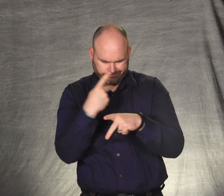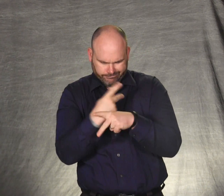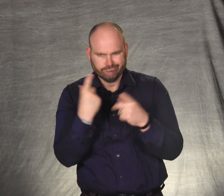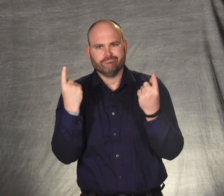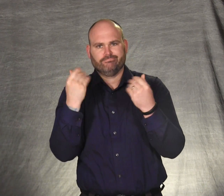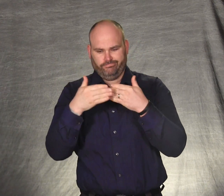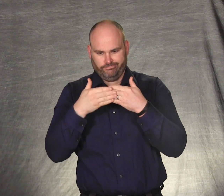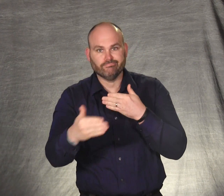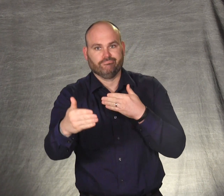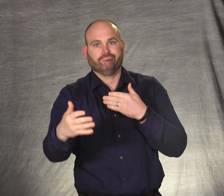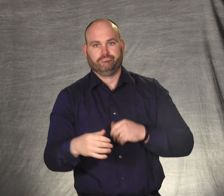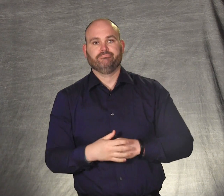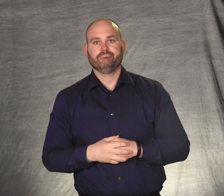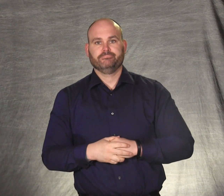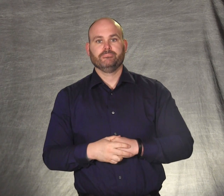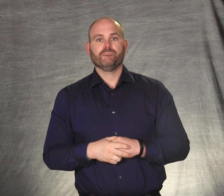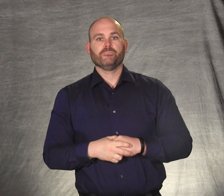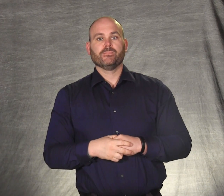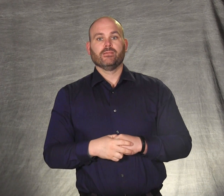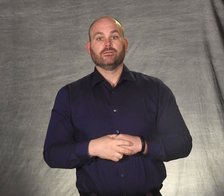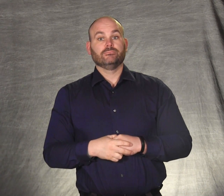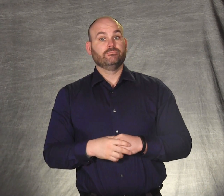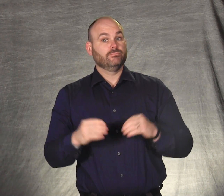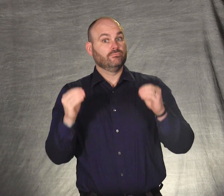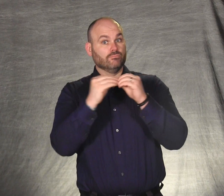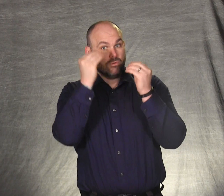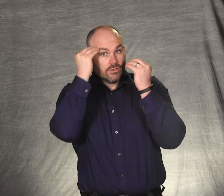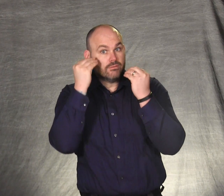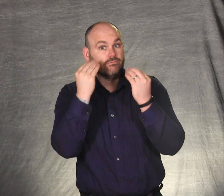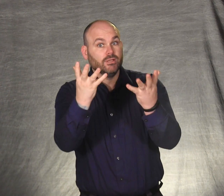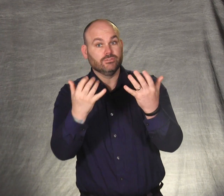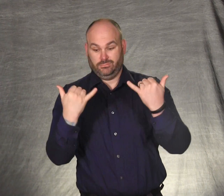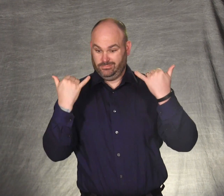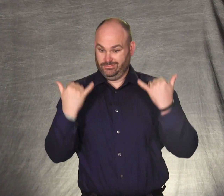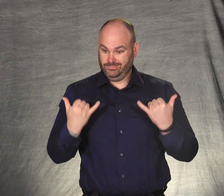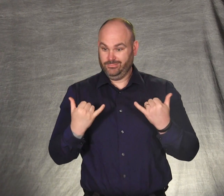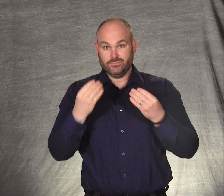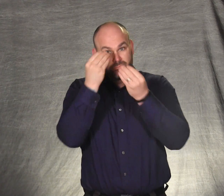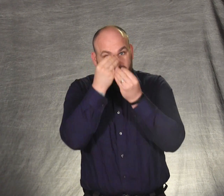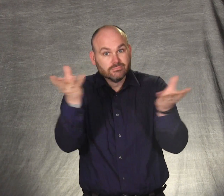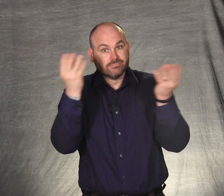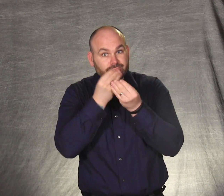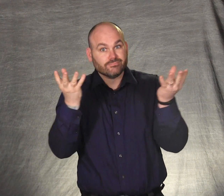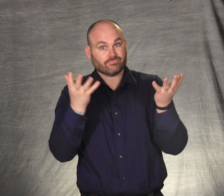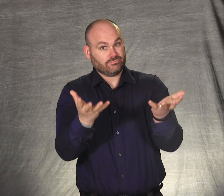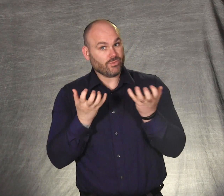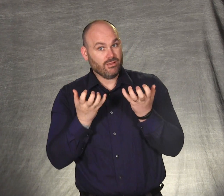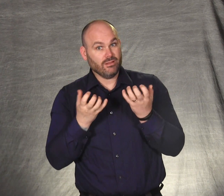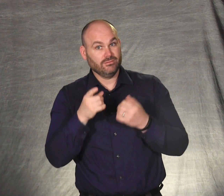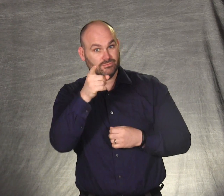to figure out how to proceed. For more information and to sign up for alerts,